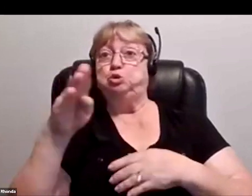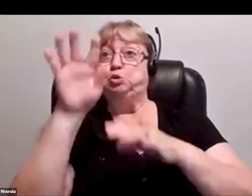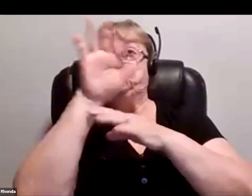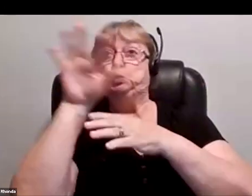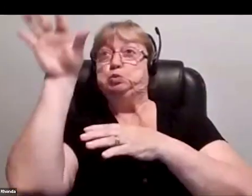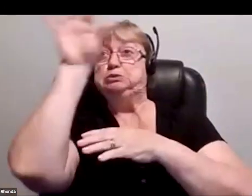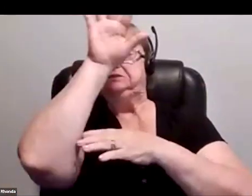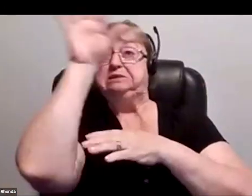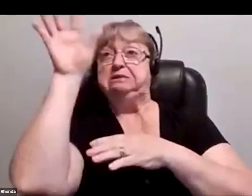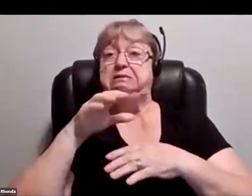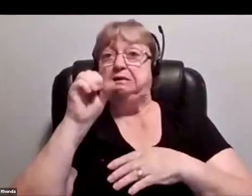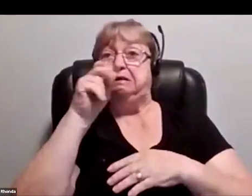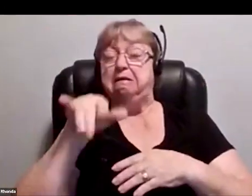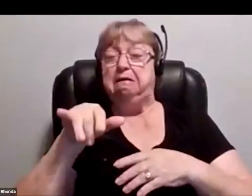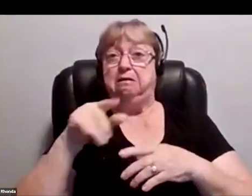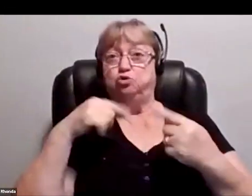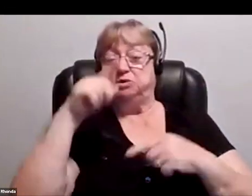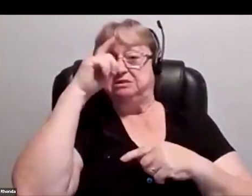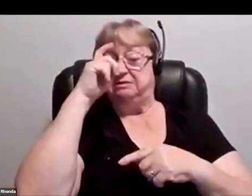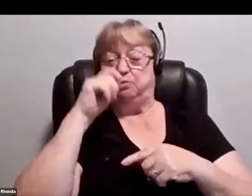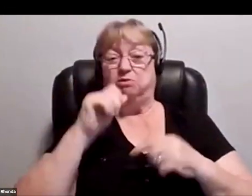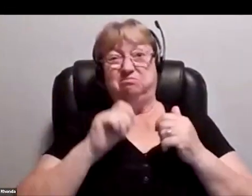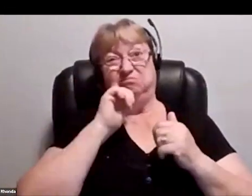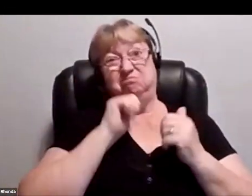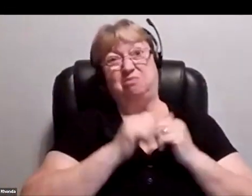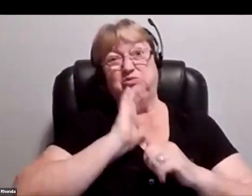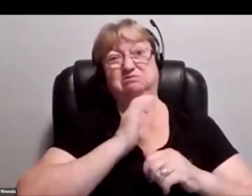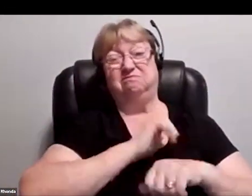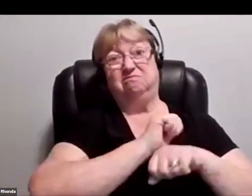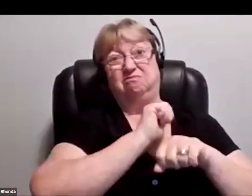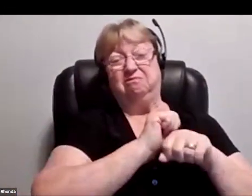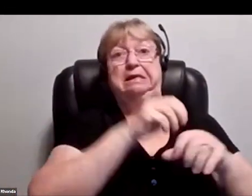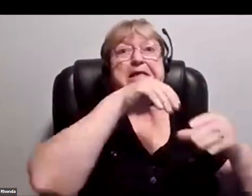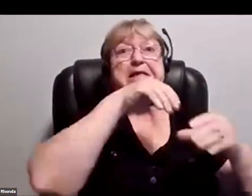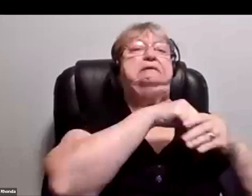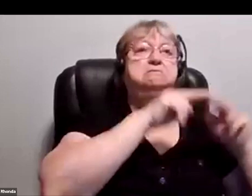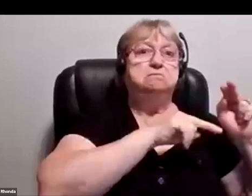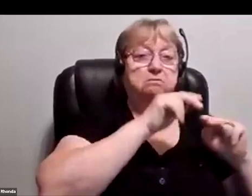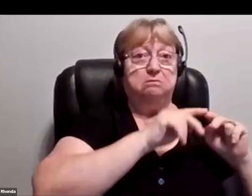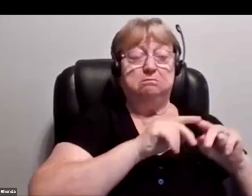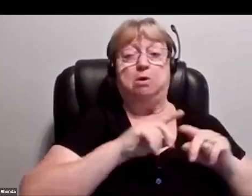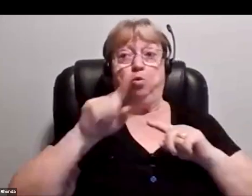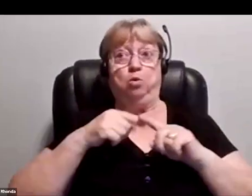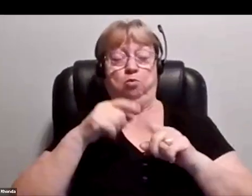our work is inside the IceCube lab. When we are working outside or transitioning to the IceCube lab,